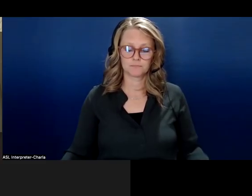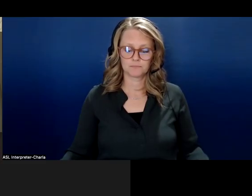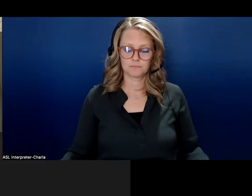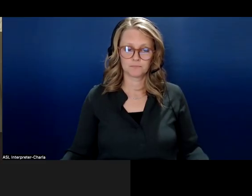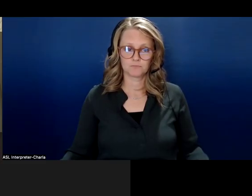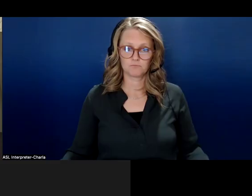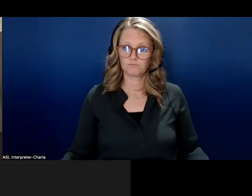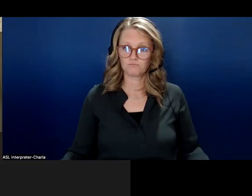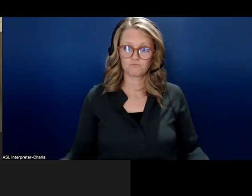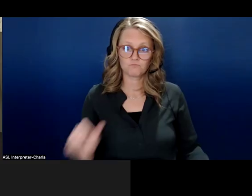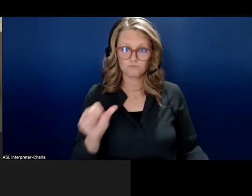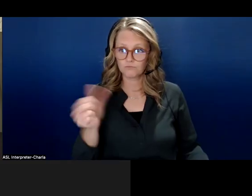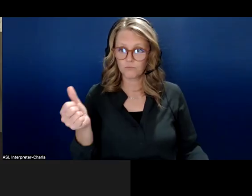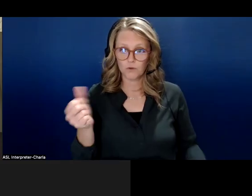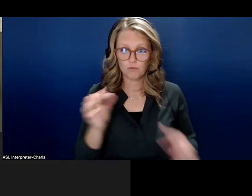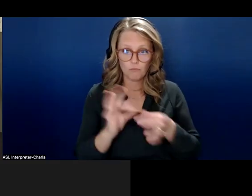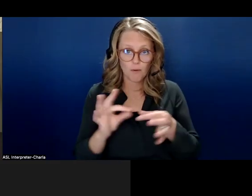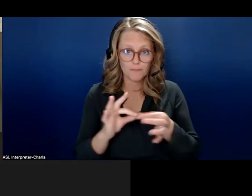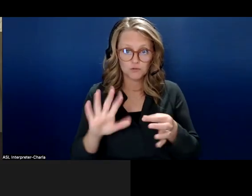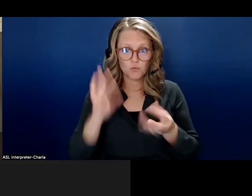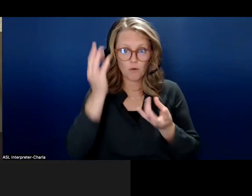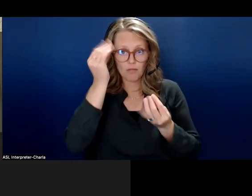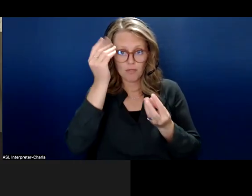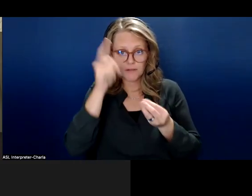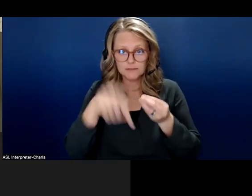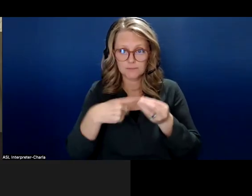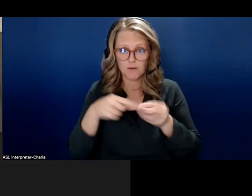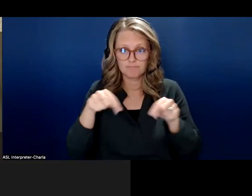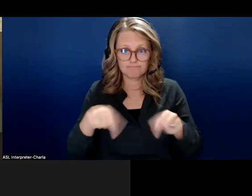Any other thoughts about the overall project or the station?